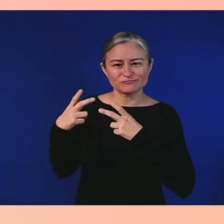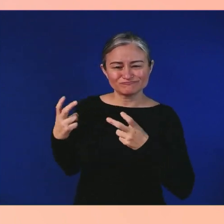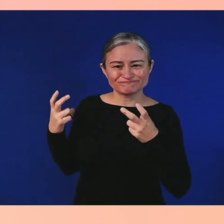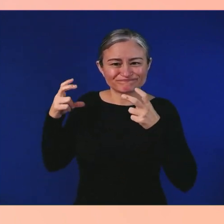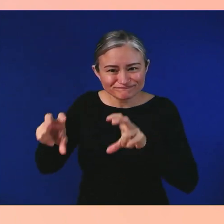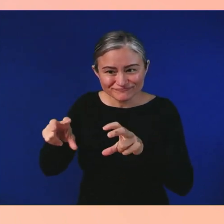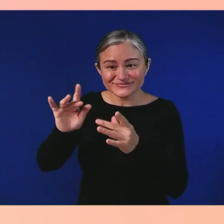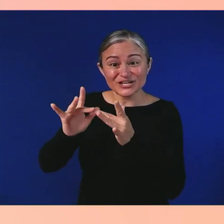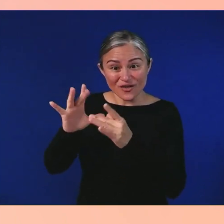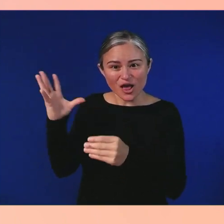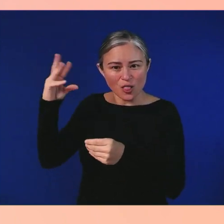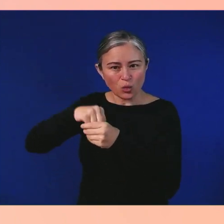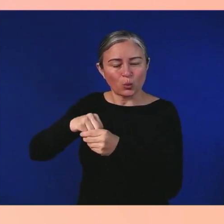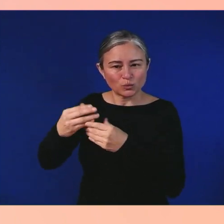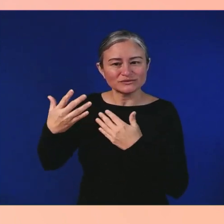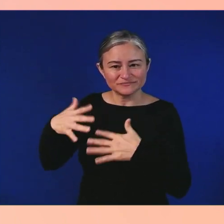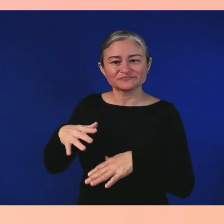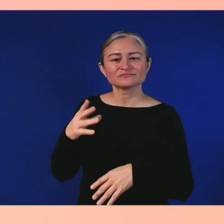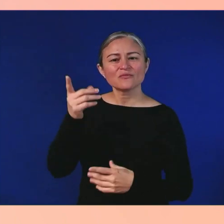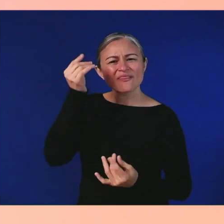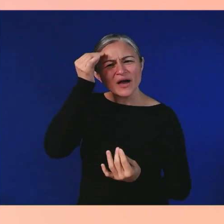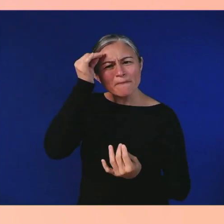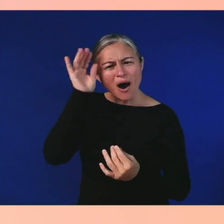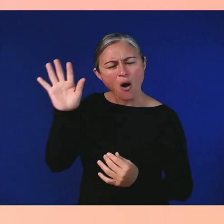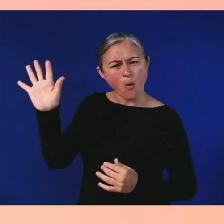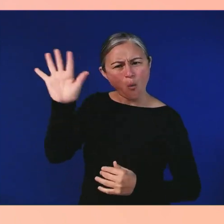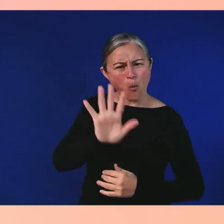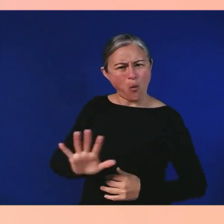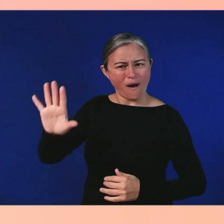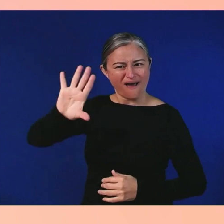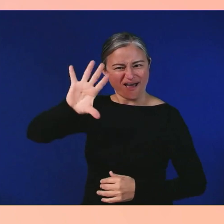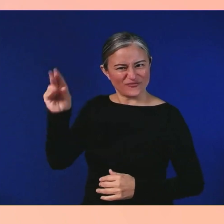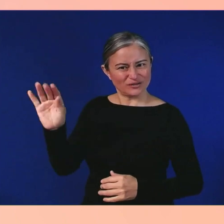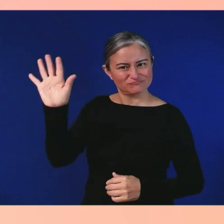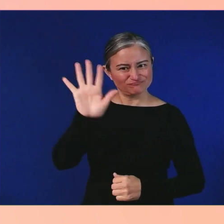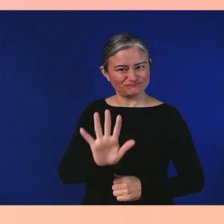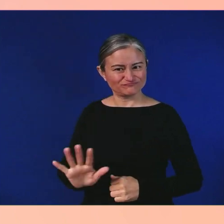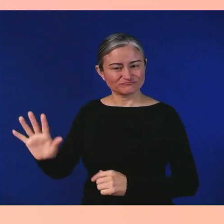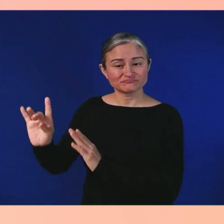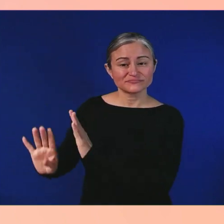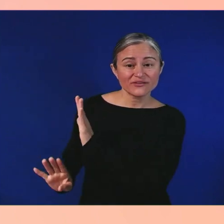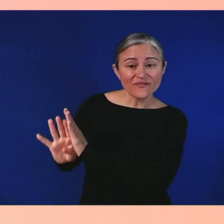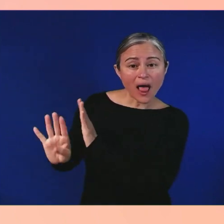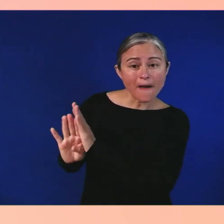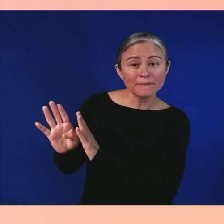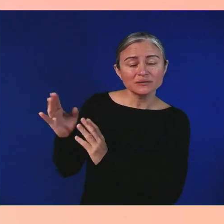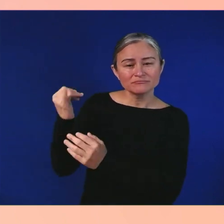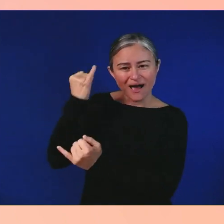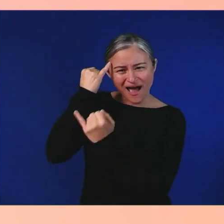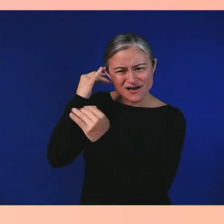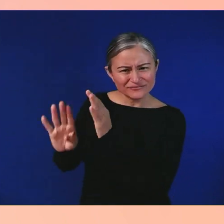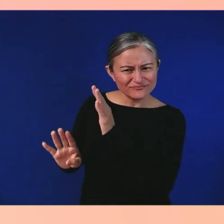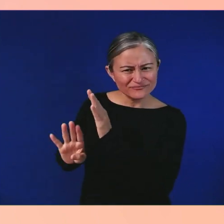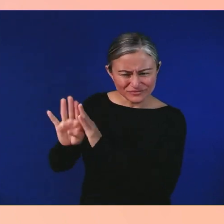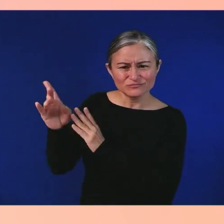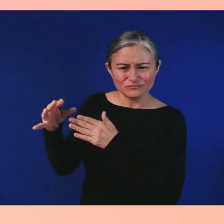the developments and innovations are being driven by technology. There are 55 countries in Africa, and out of 55, we have